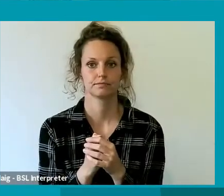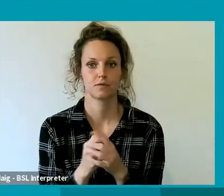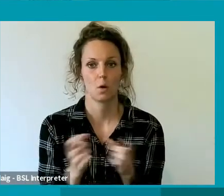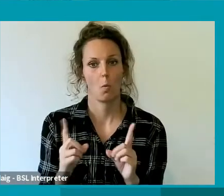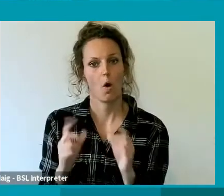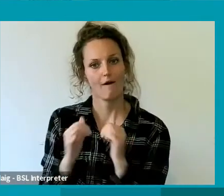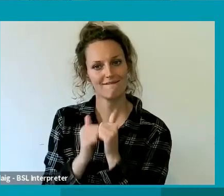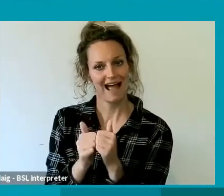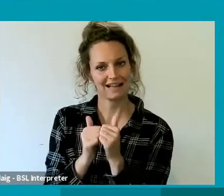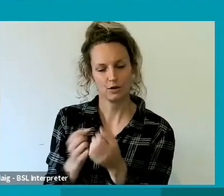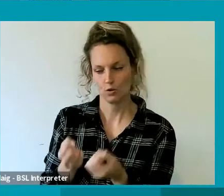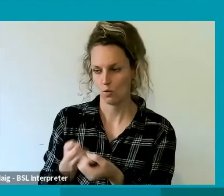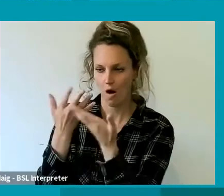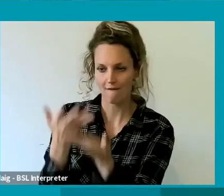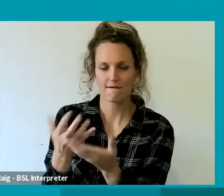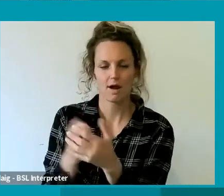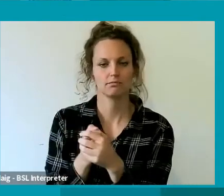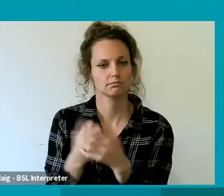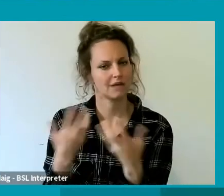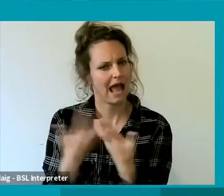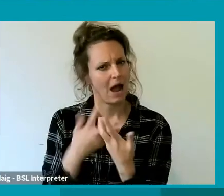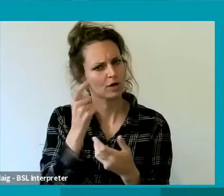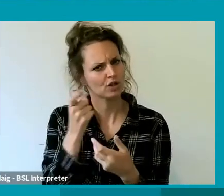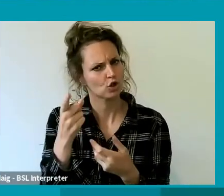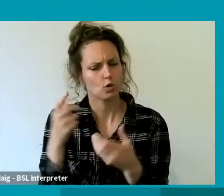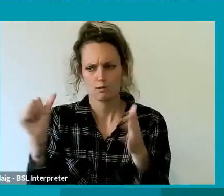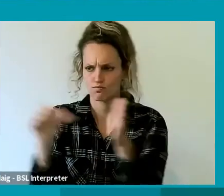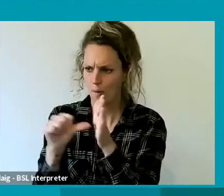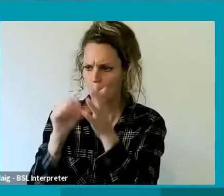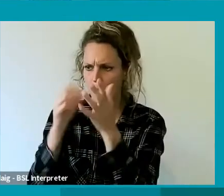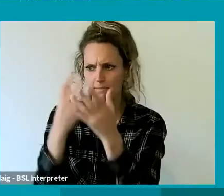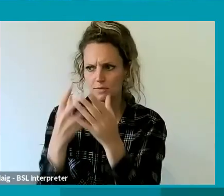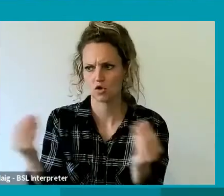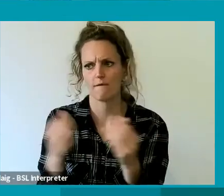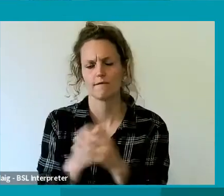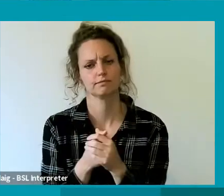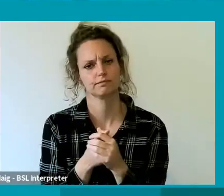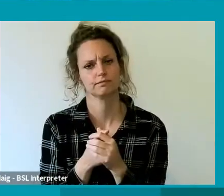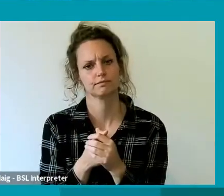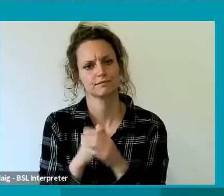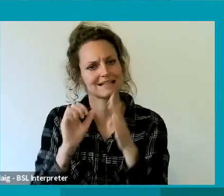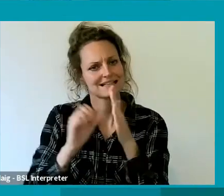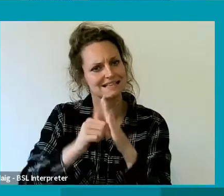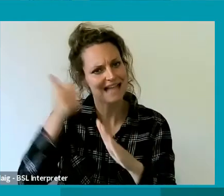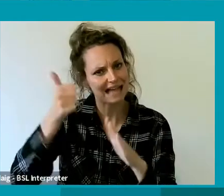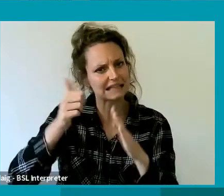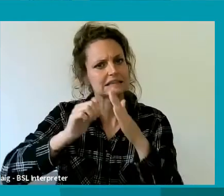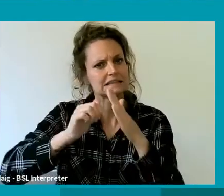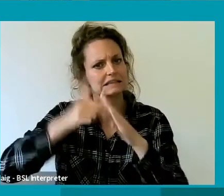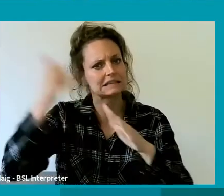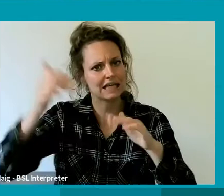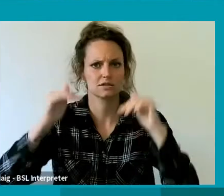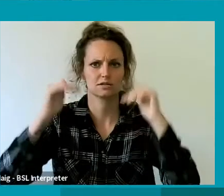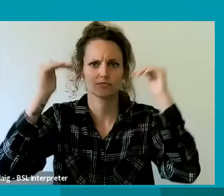How are you solving that problem and what unique talents and skills are you using to solve that problem?